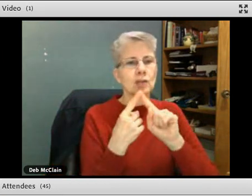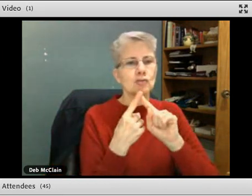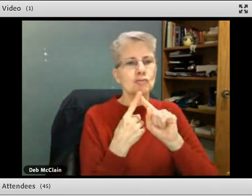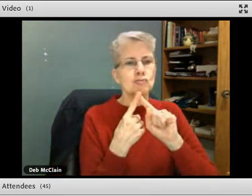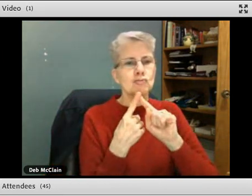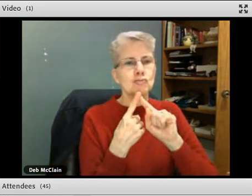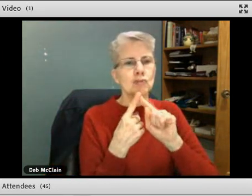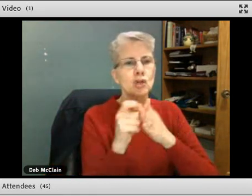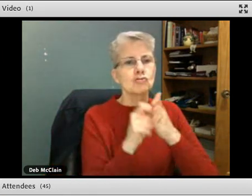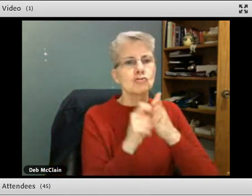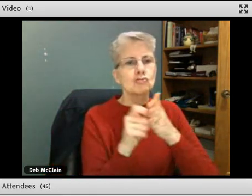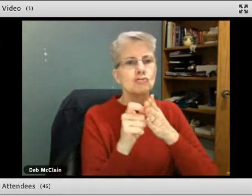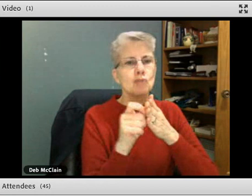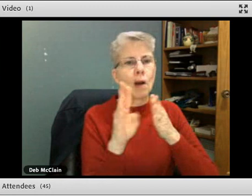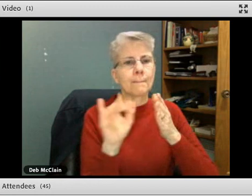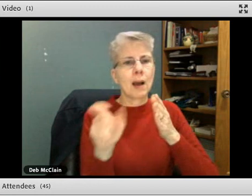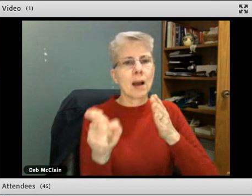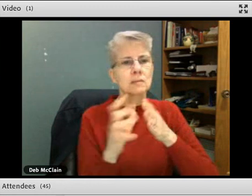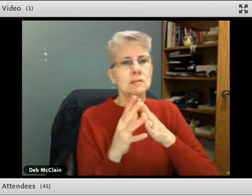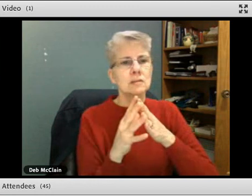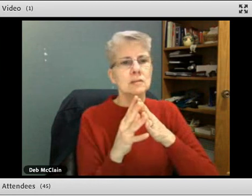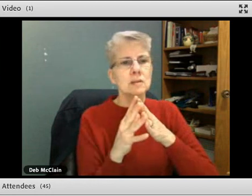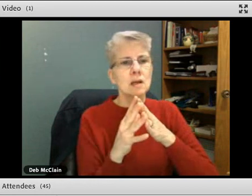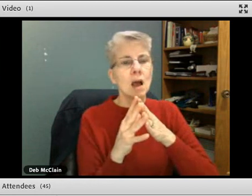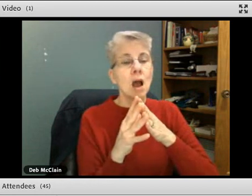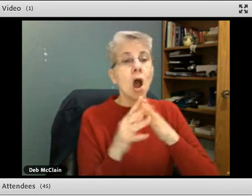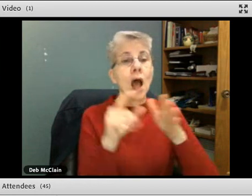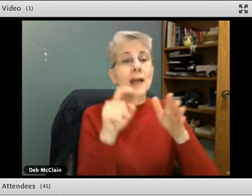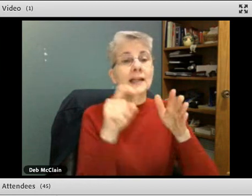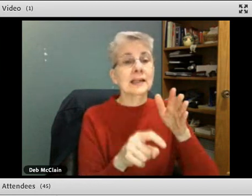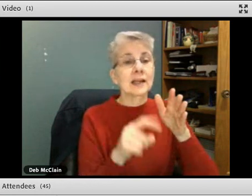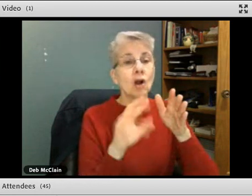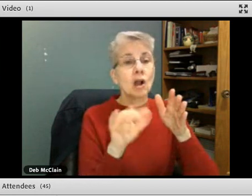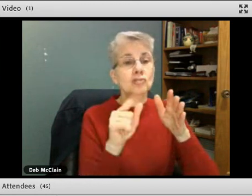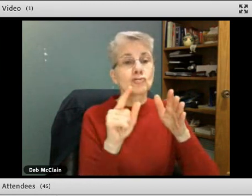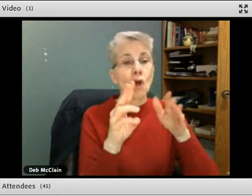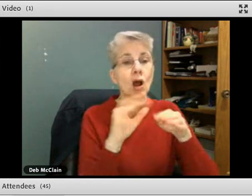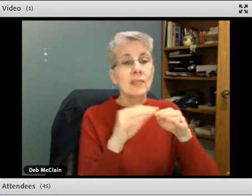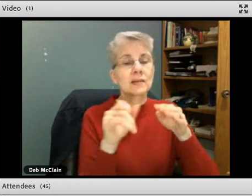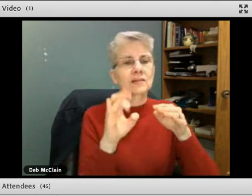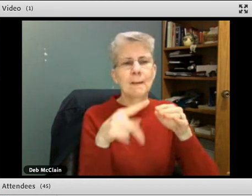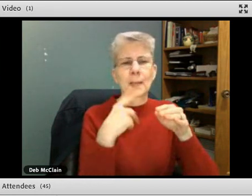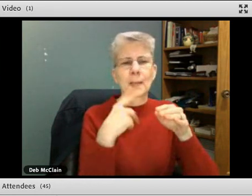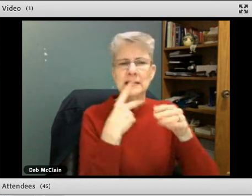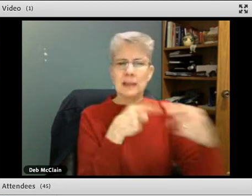Oh, I need to click on "draw" at the top? Let's see. Well, I'll just describe it.